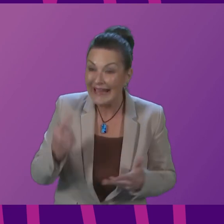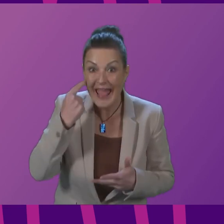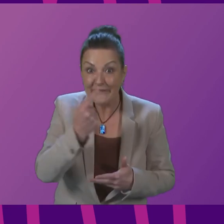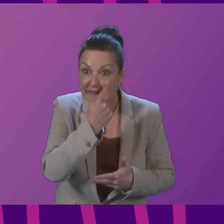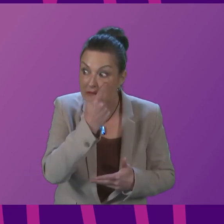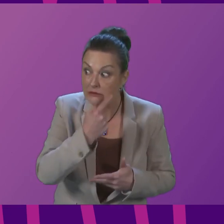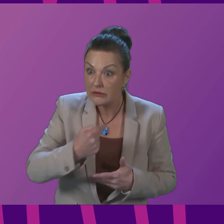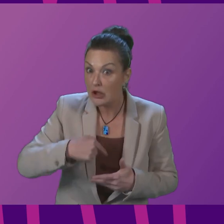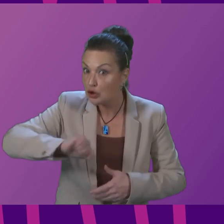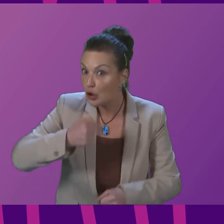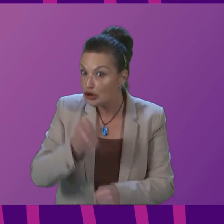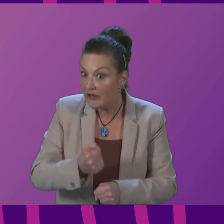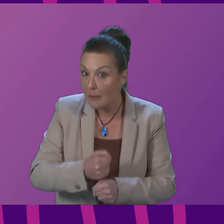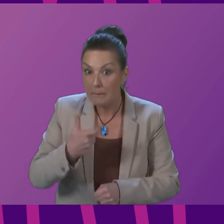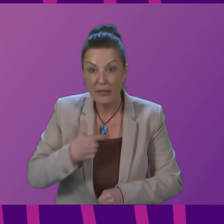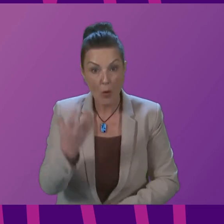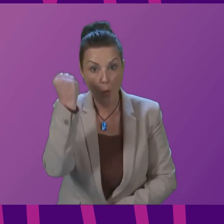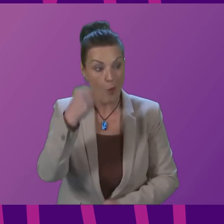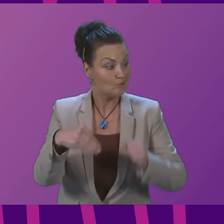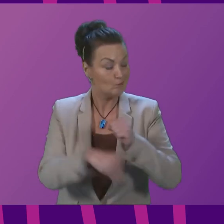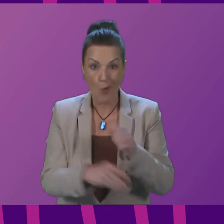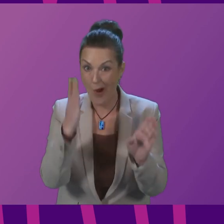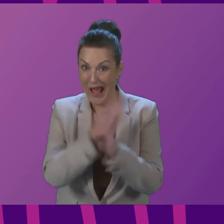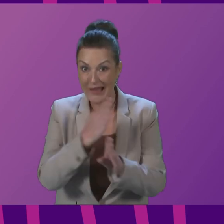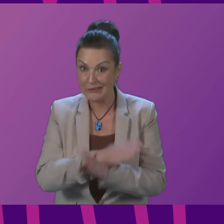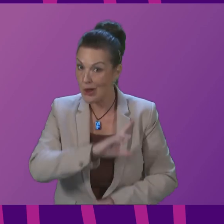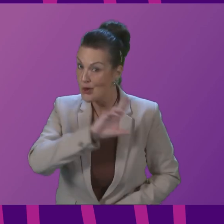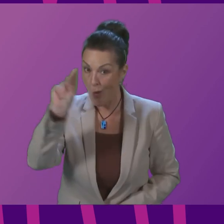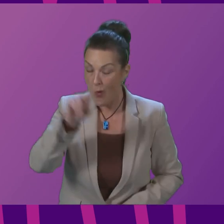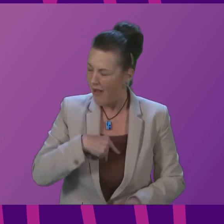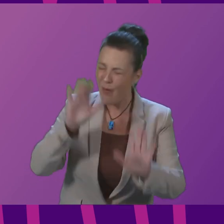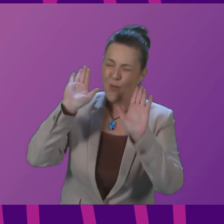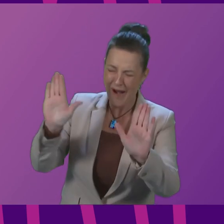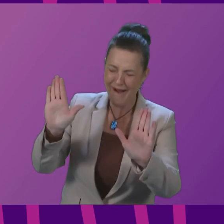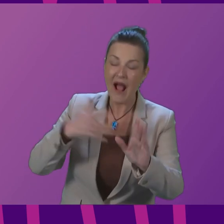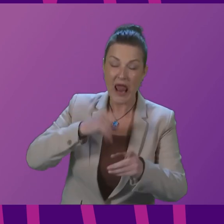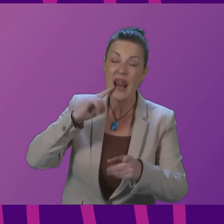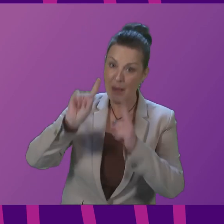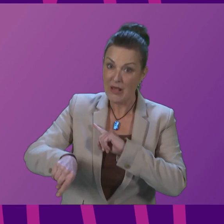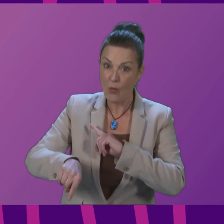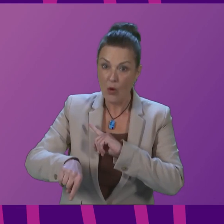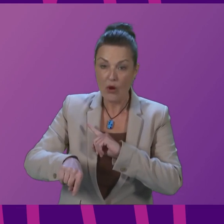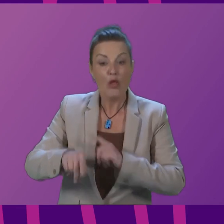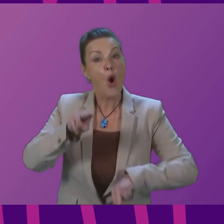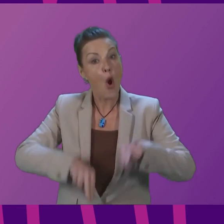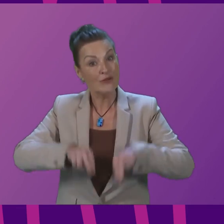Well, let me quote the Auditor General, who said at last week’s committee meeting: